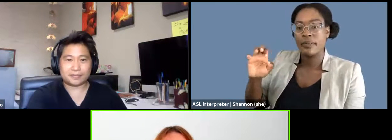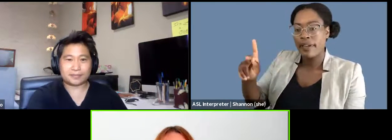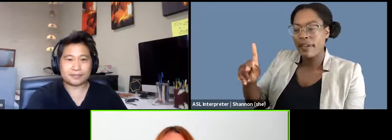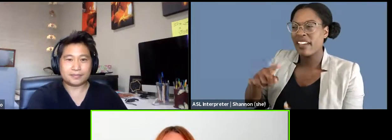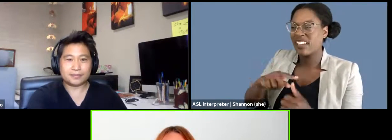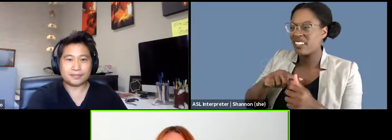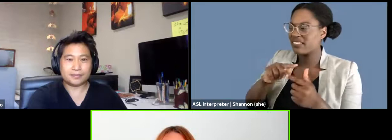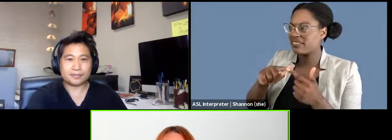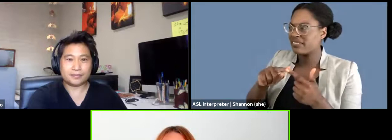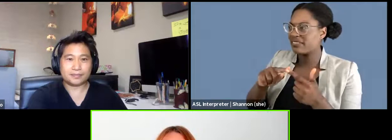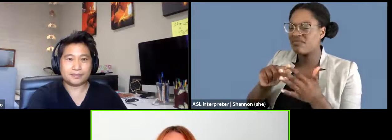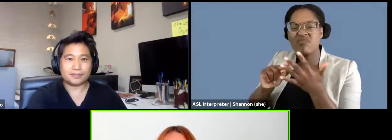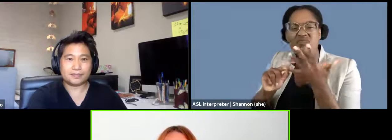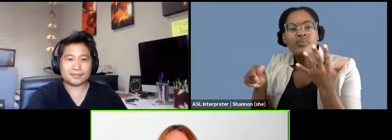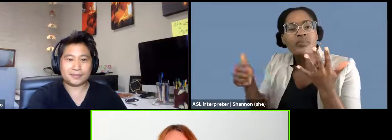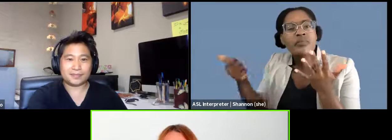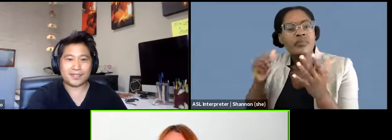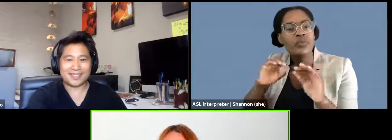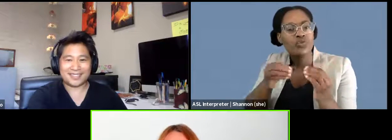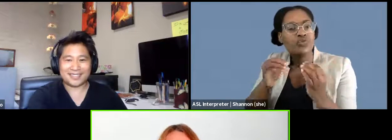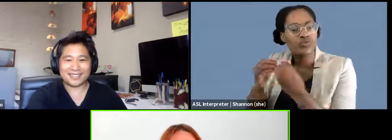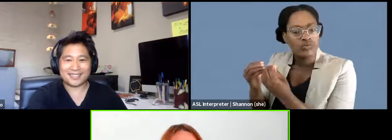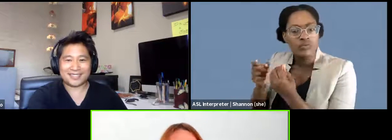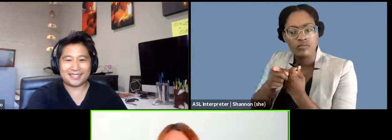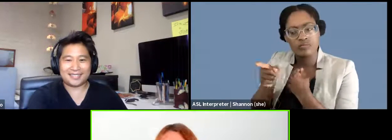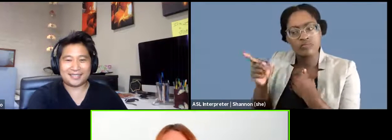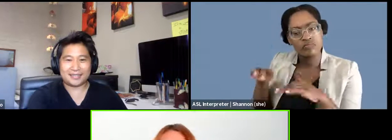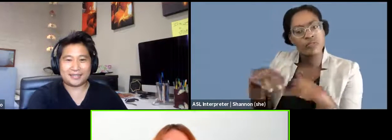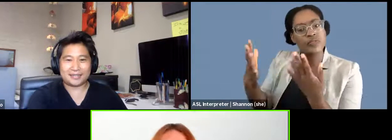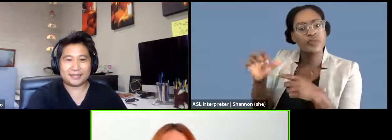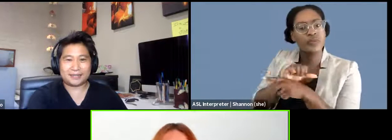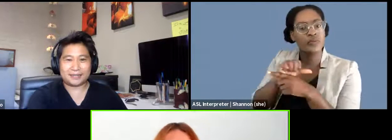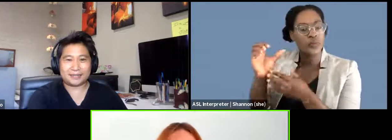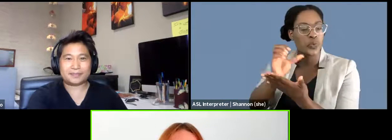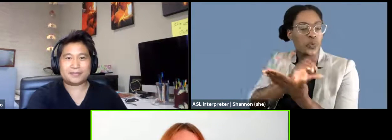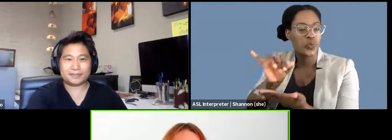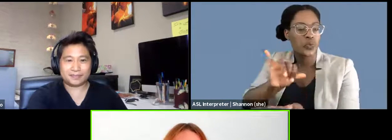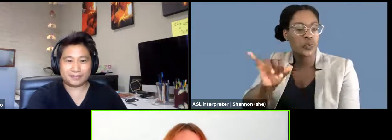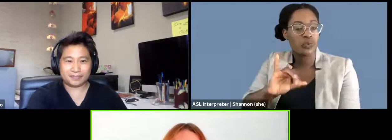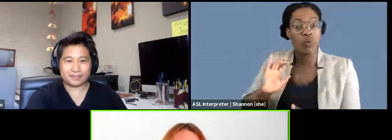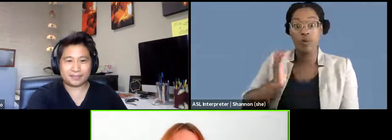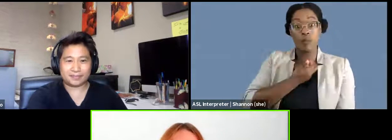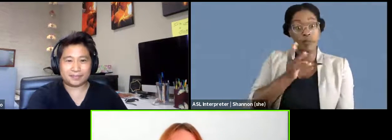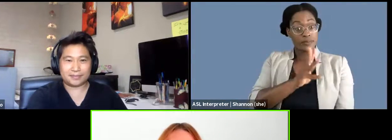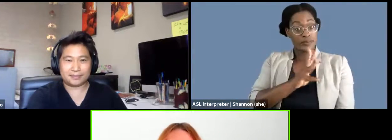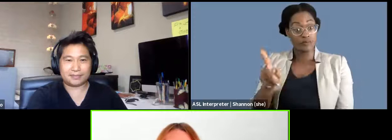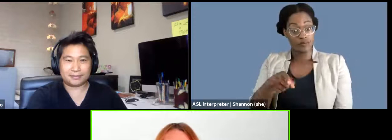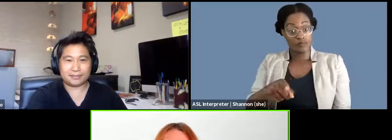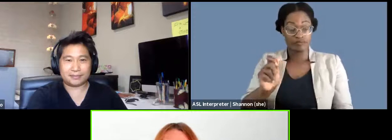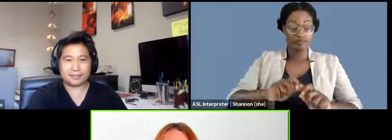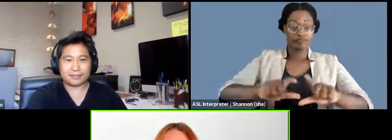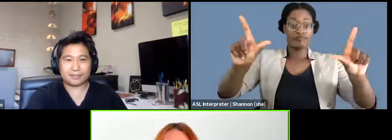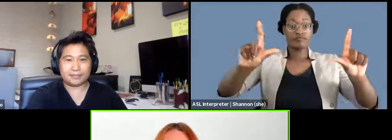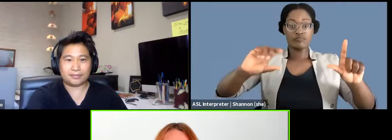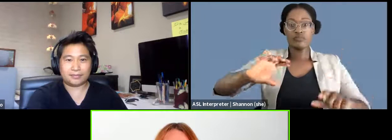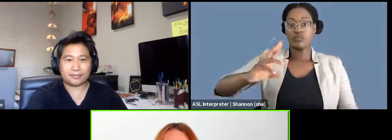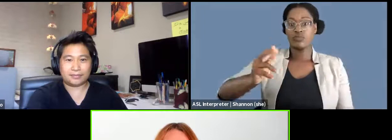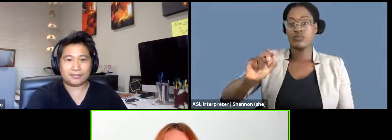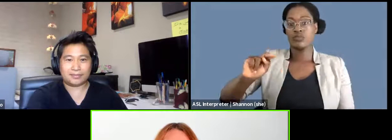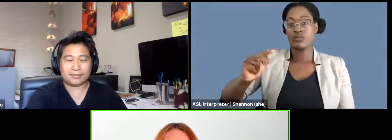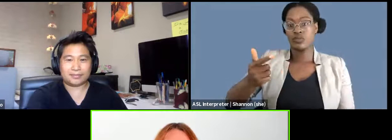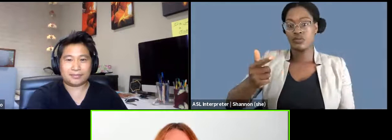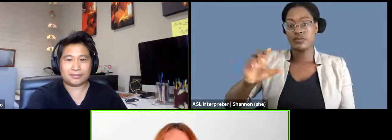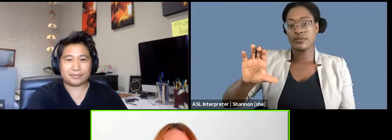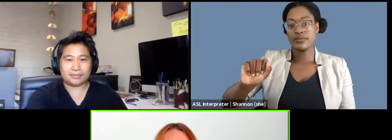talking with Tammy Cho. It is on our website now if you go to changecatalyst.co/allyshipseries and